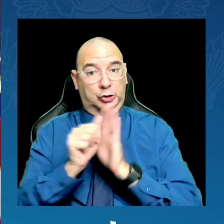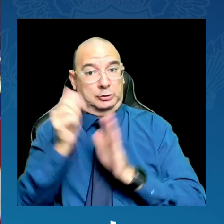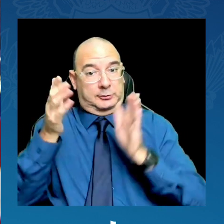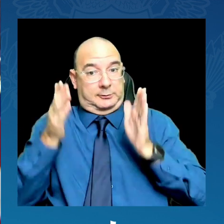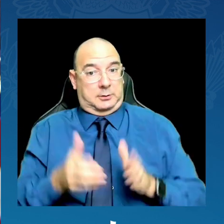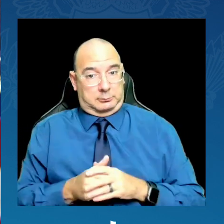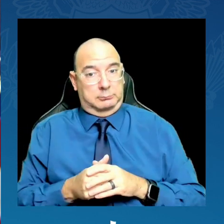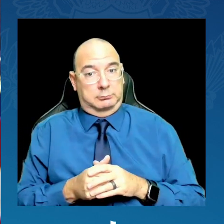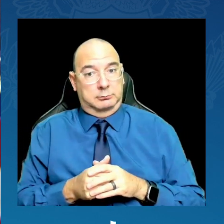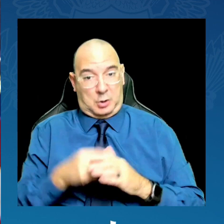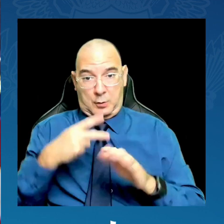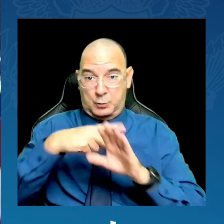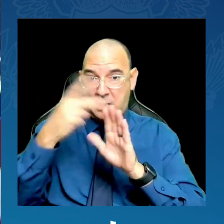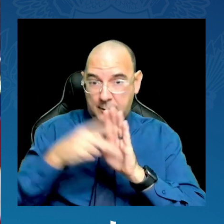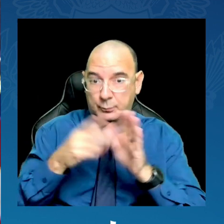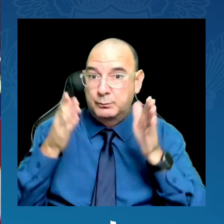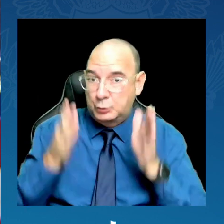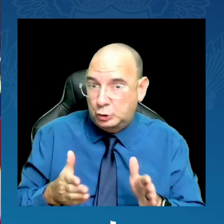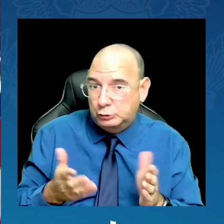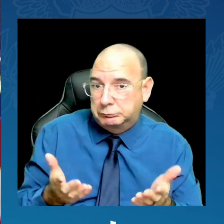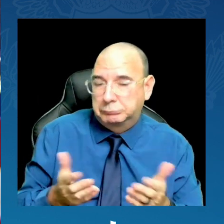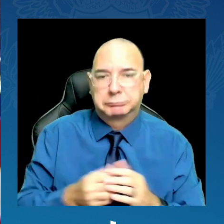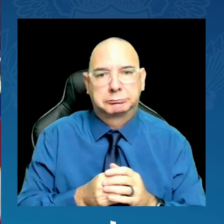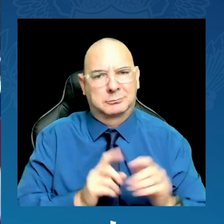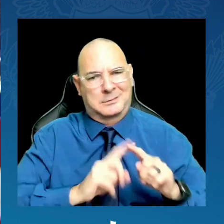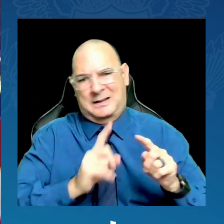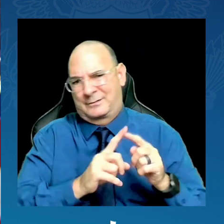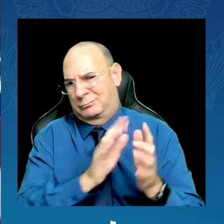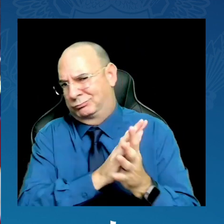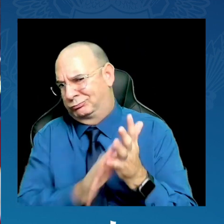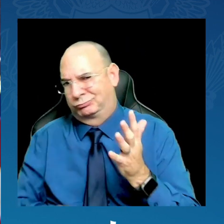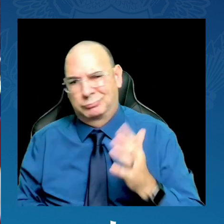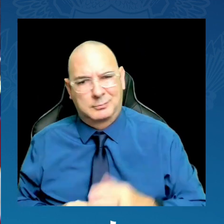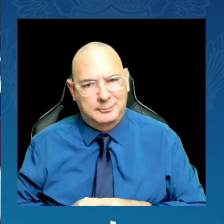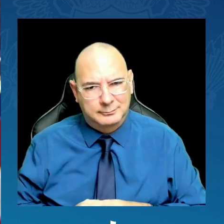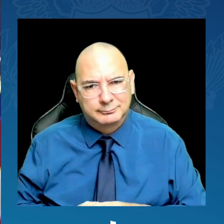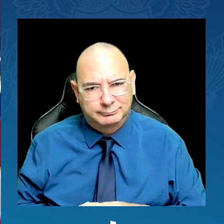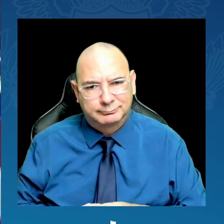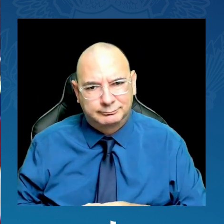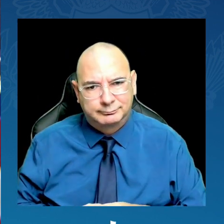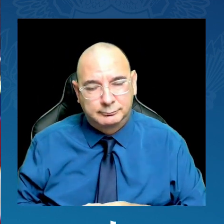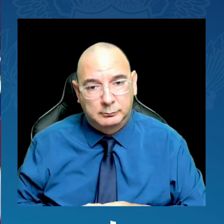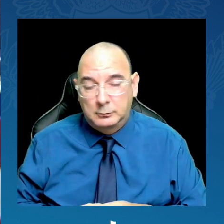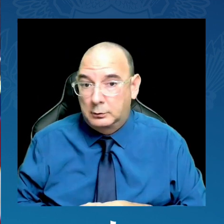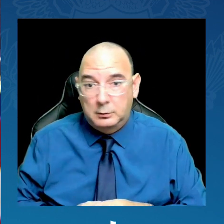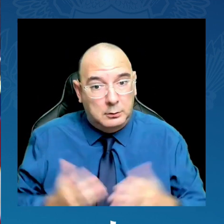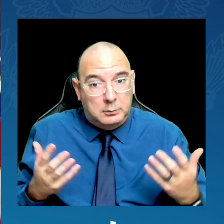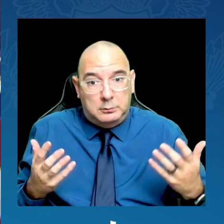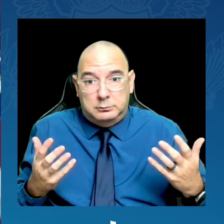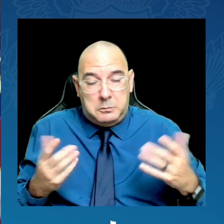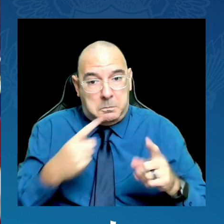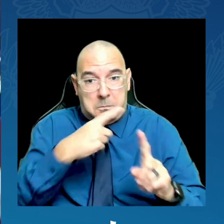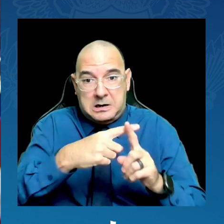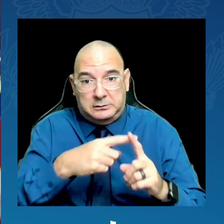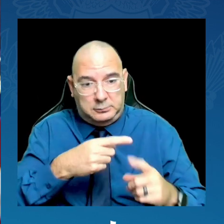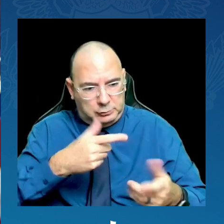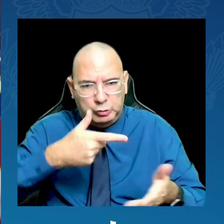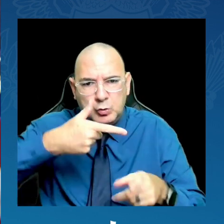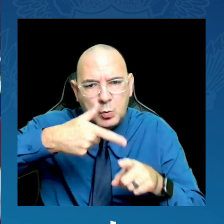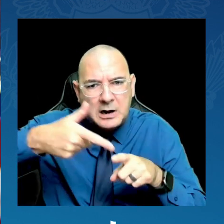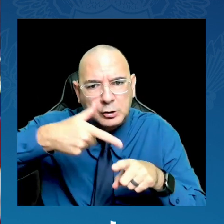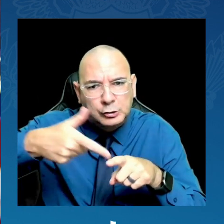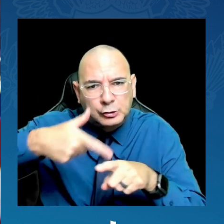And they were also welders, machinists, and electricians.